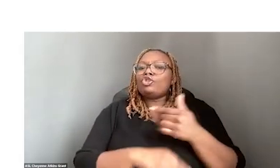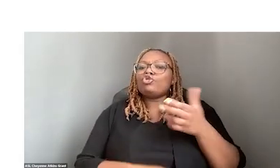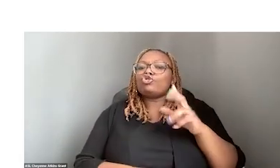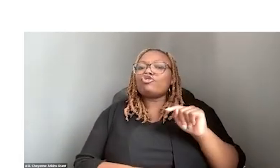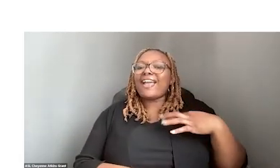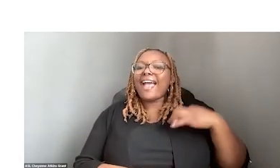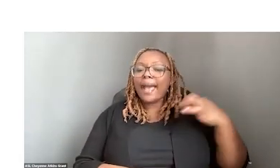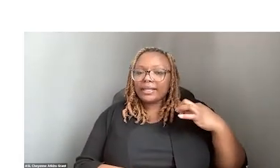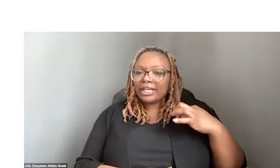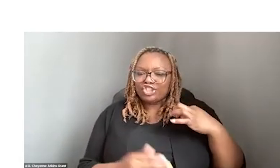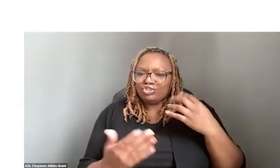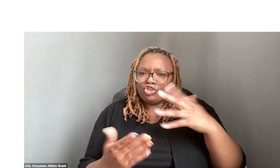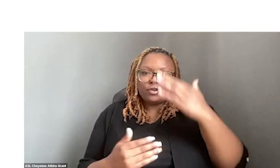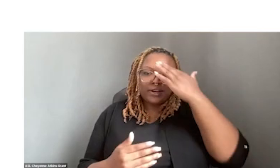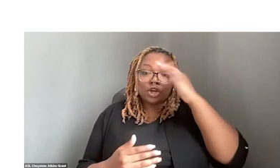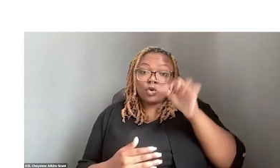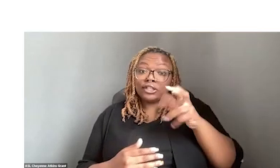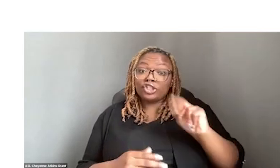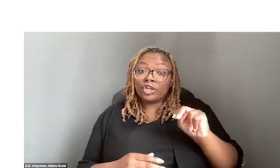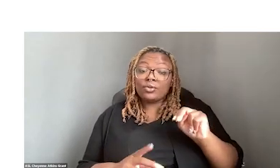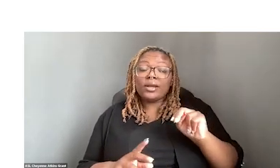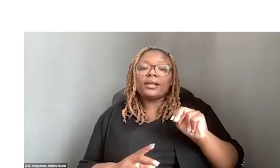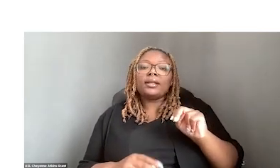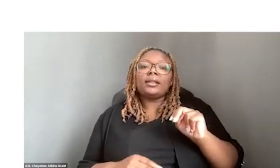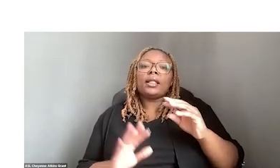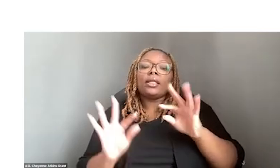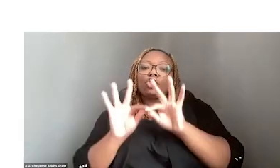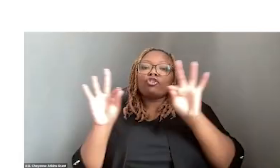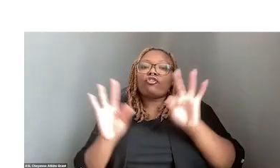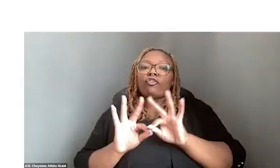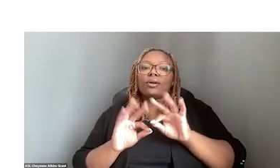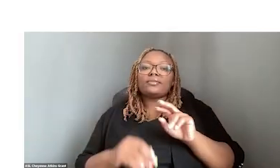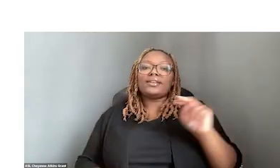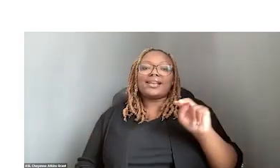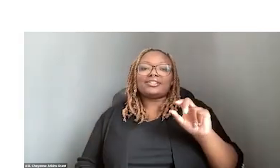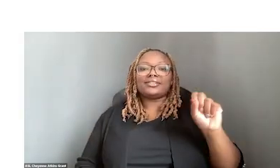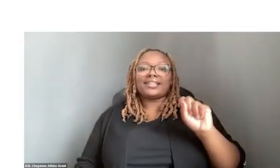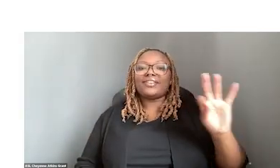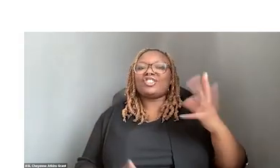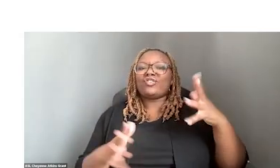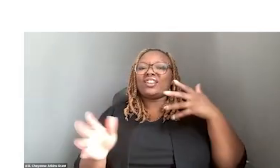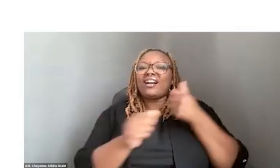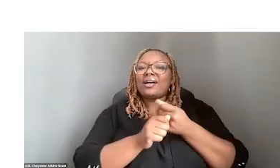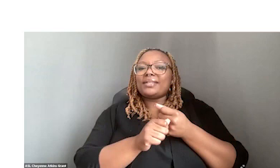you will know that in January the forms for the National Science Foundation got updated to 23-1,